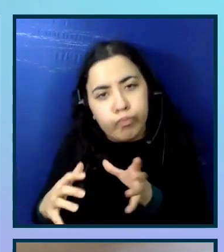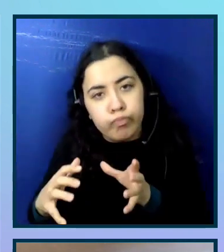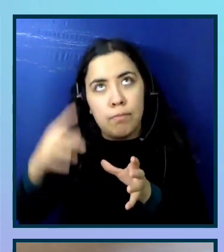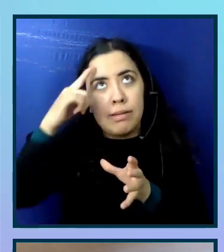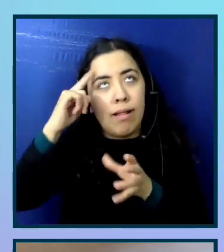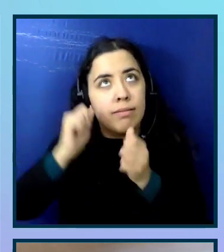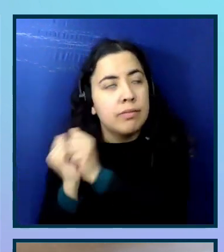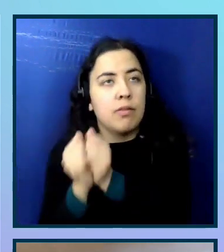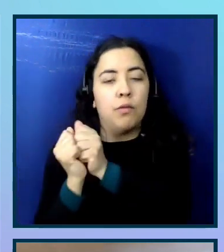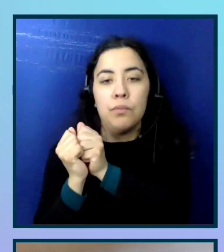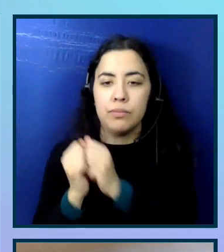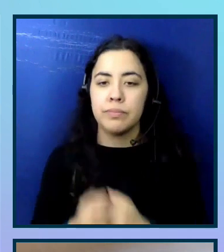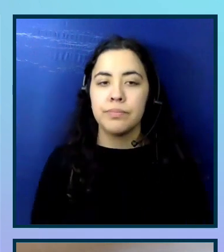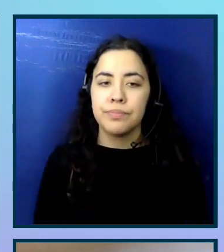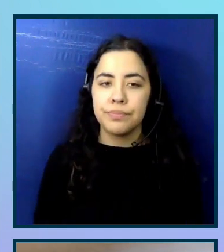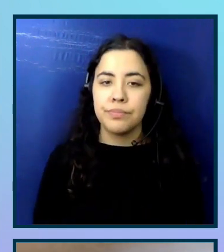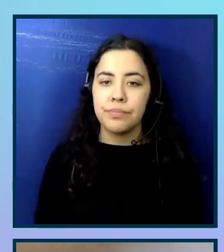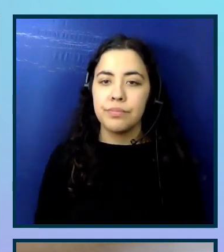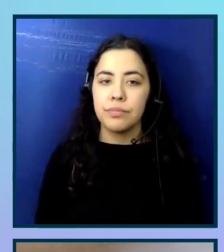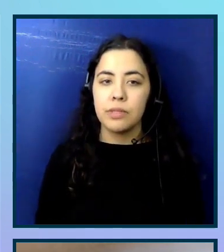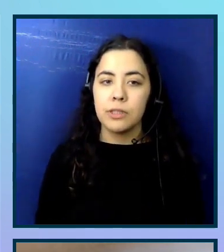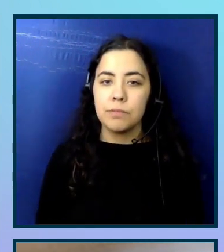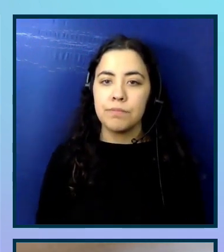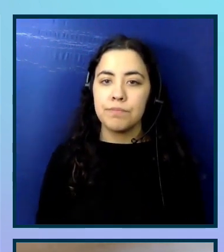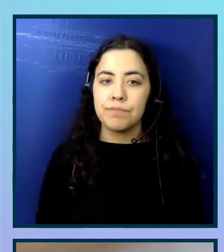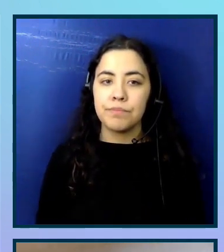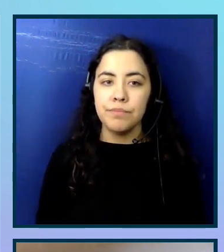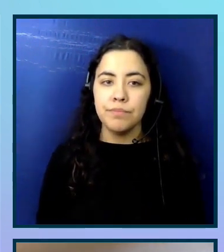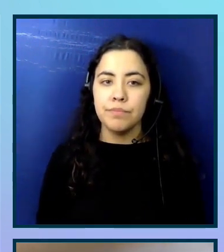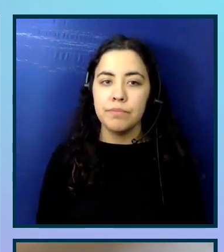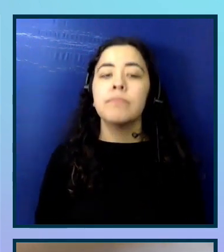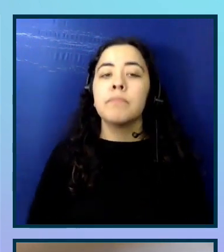teaches students about different aspects of disability studies.